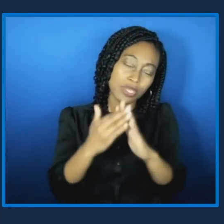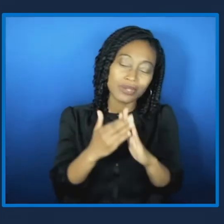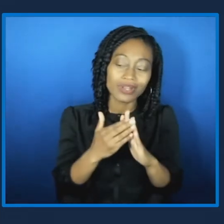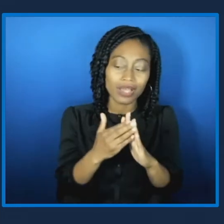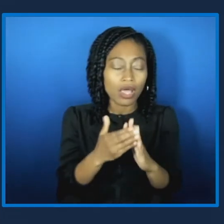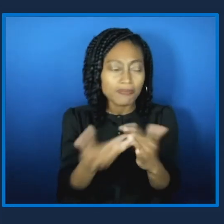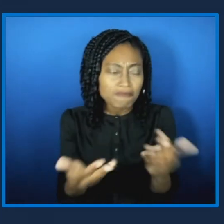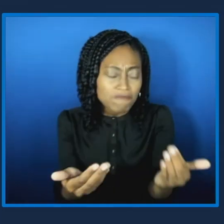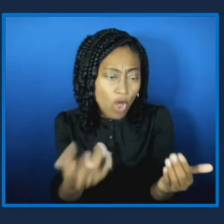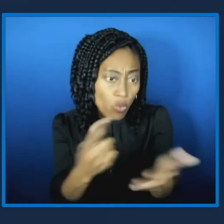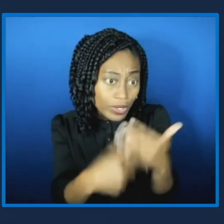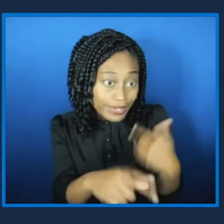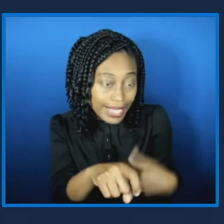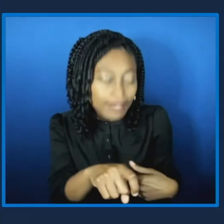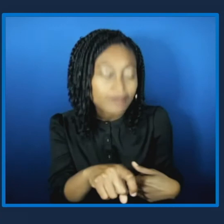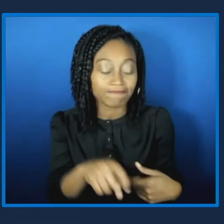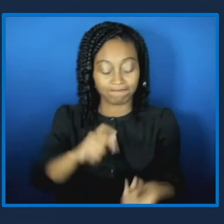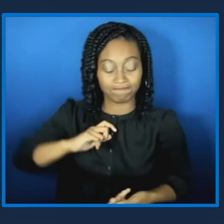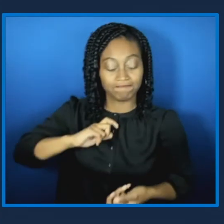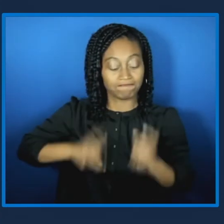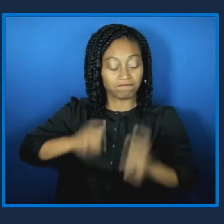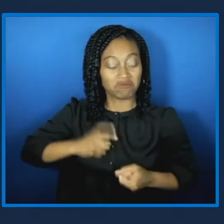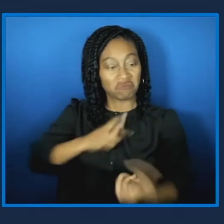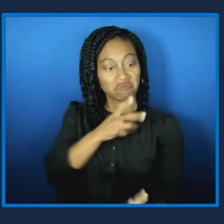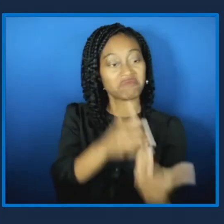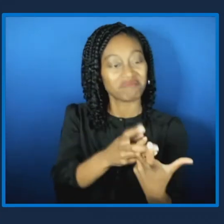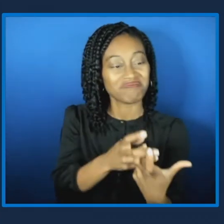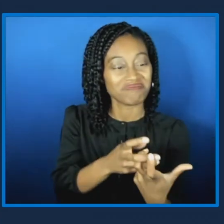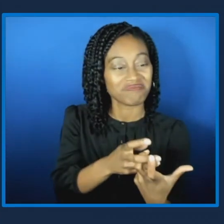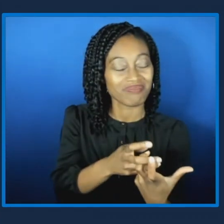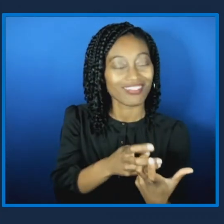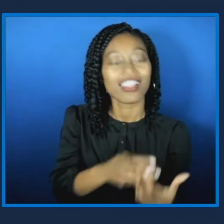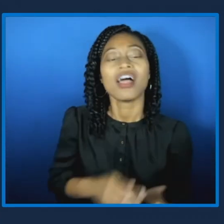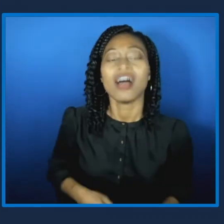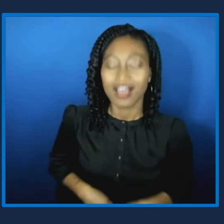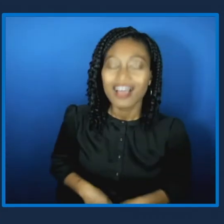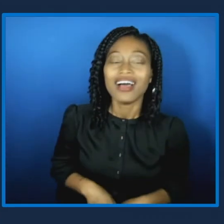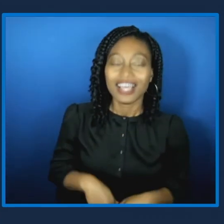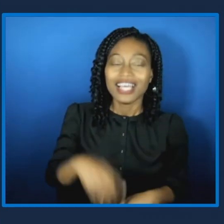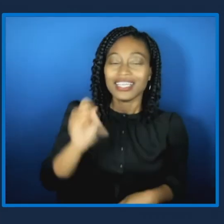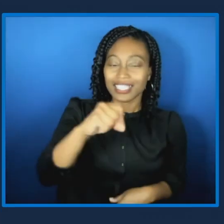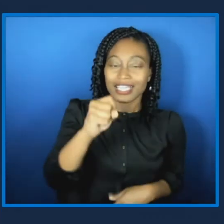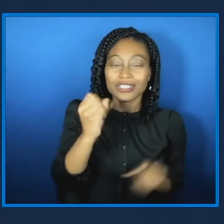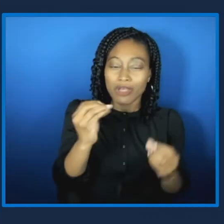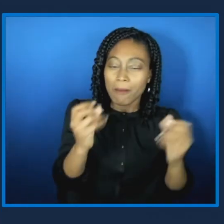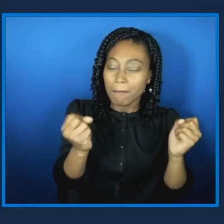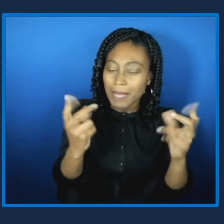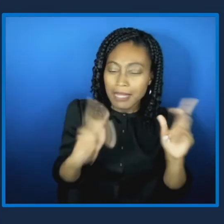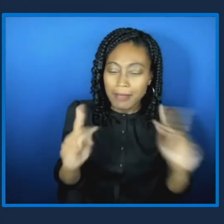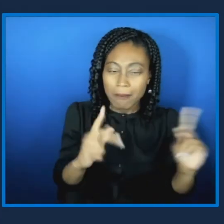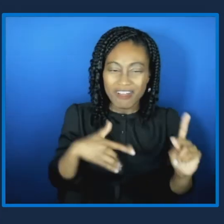with those micro commitments. So many people fear failure in accessibility.